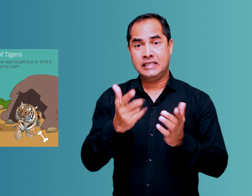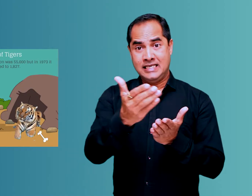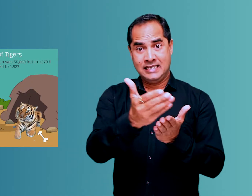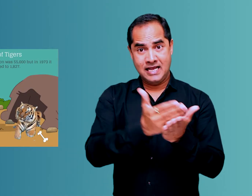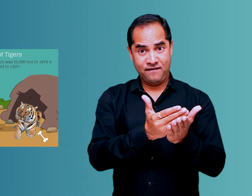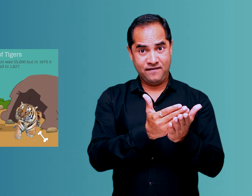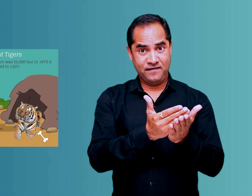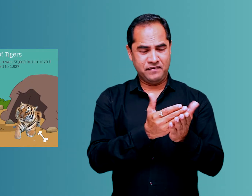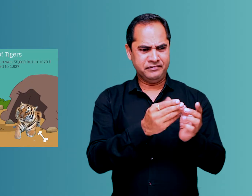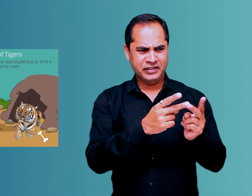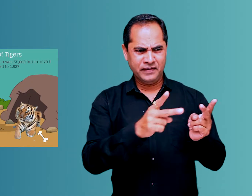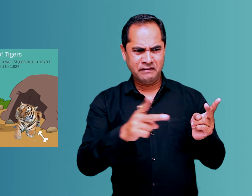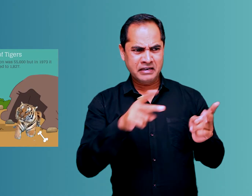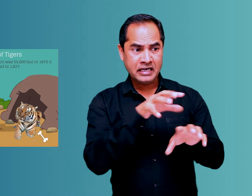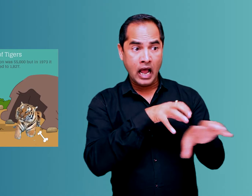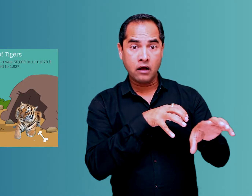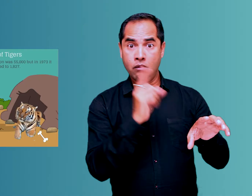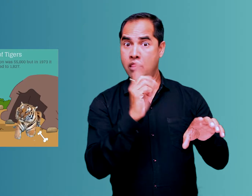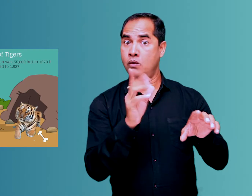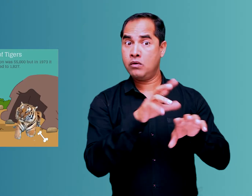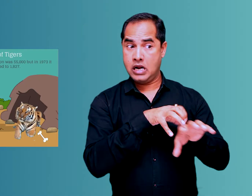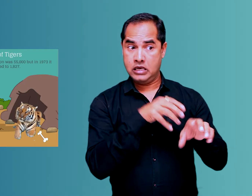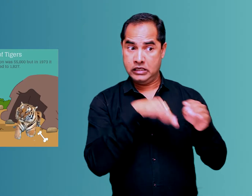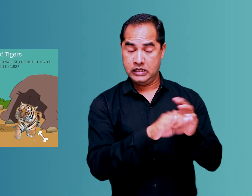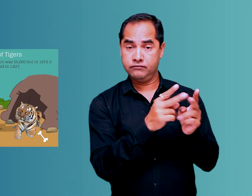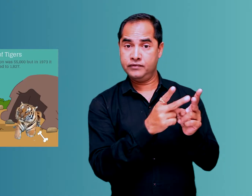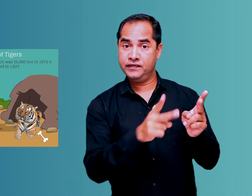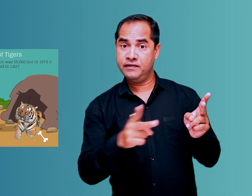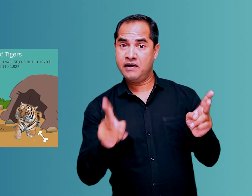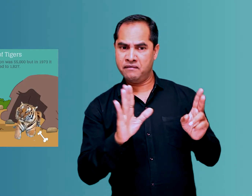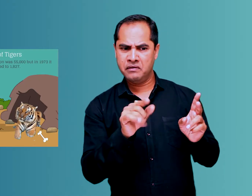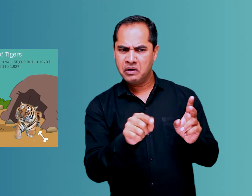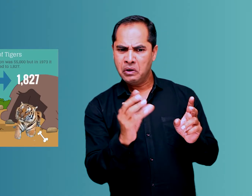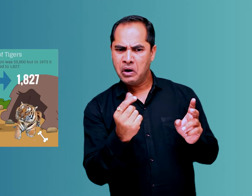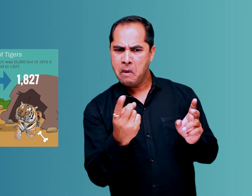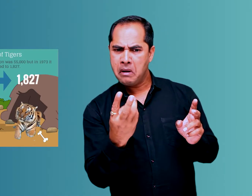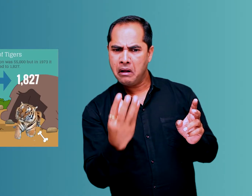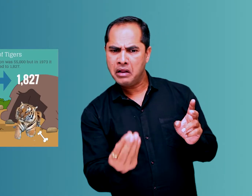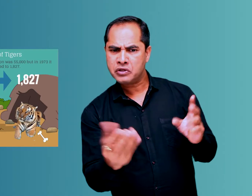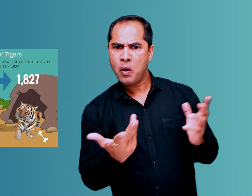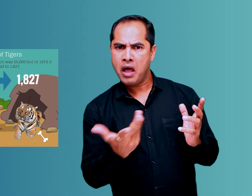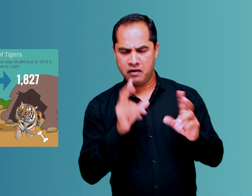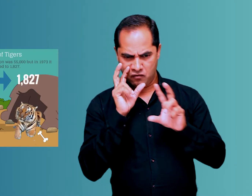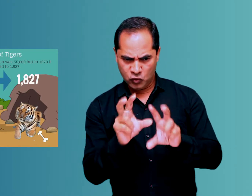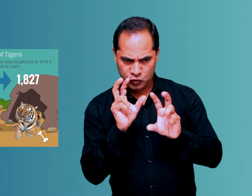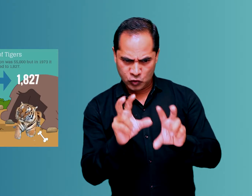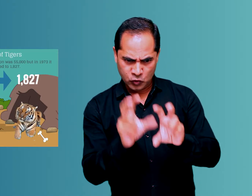save the endangered species of tiger in the country, by keeping the close watch,